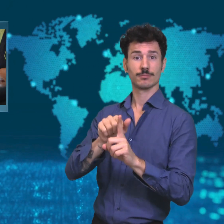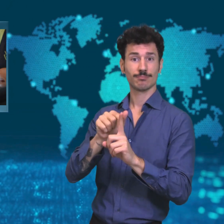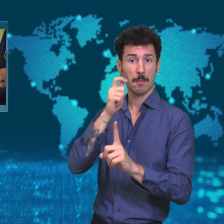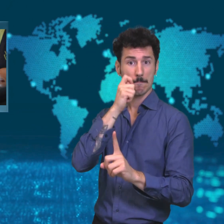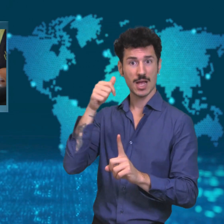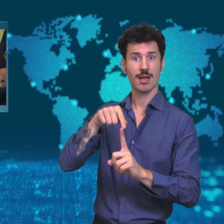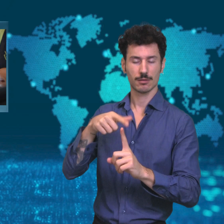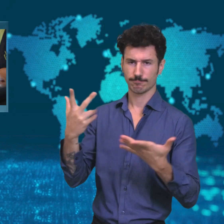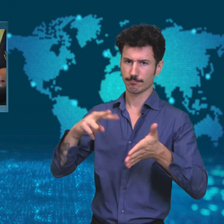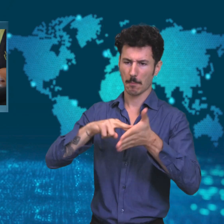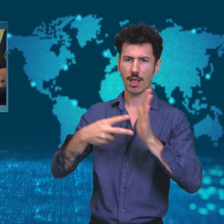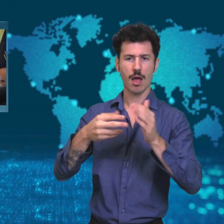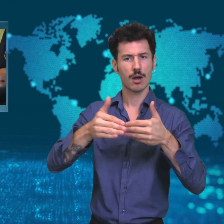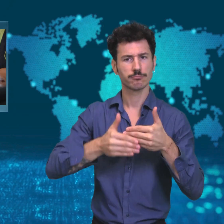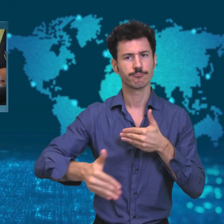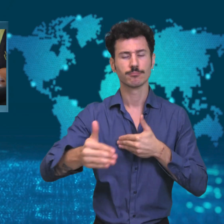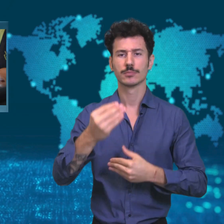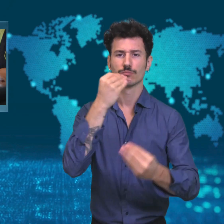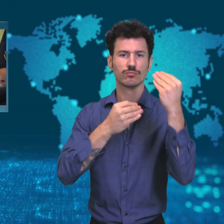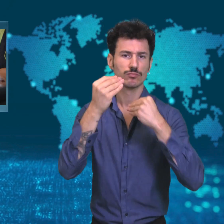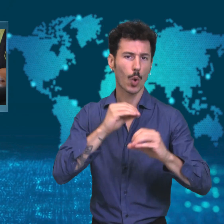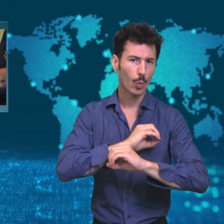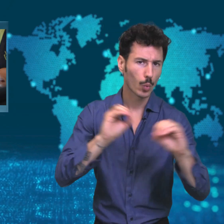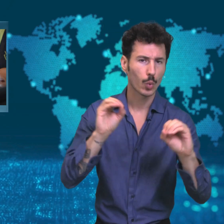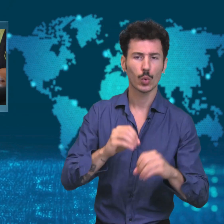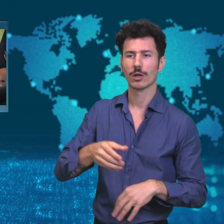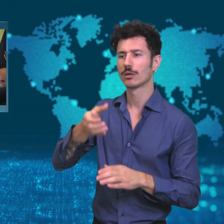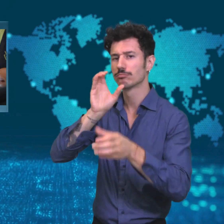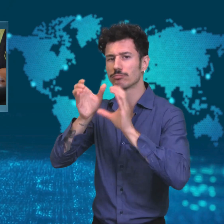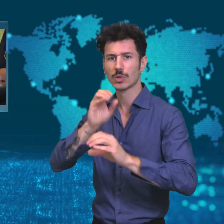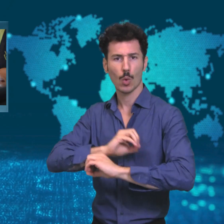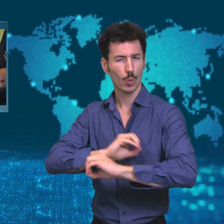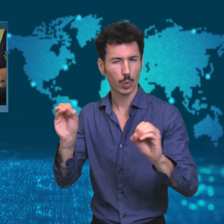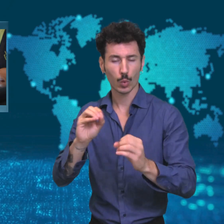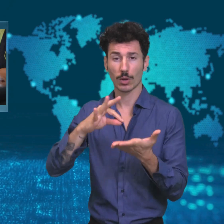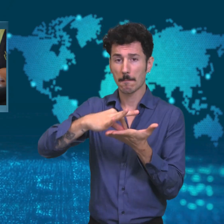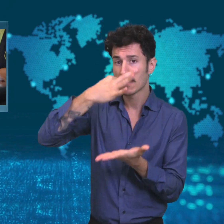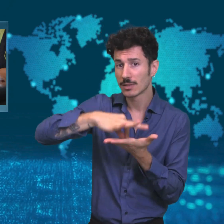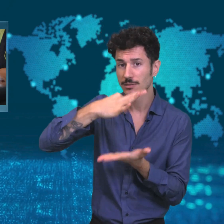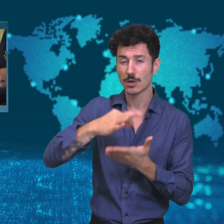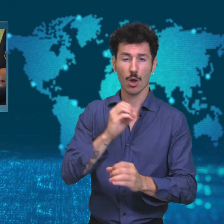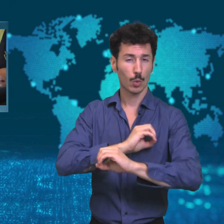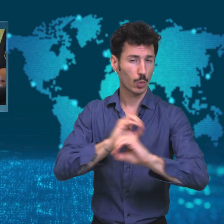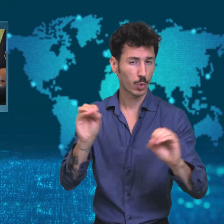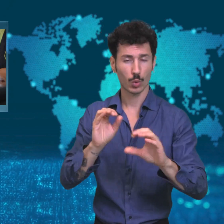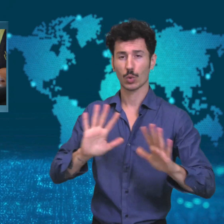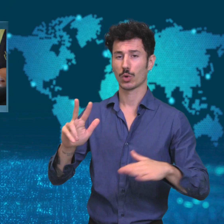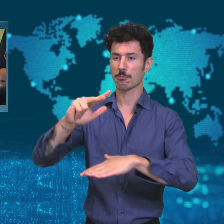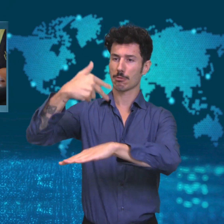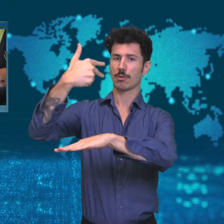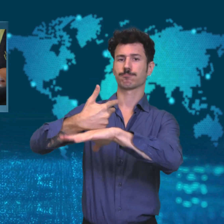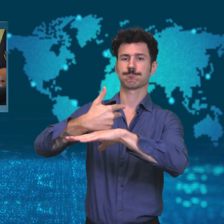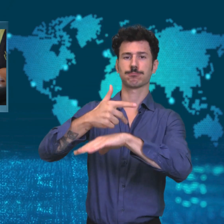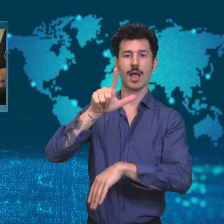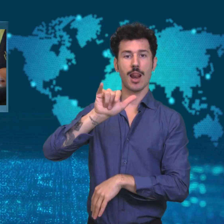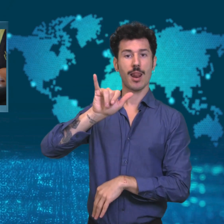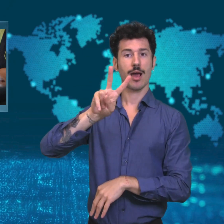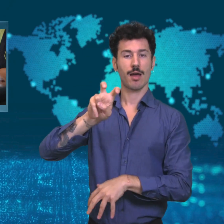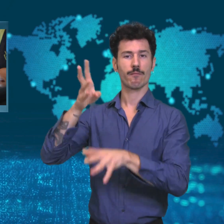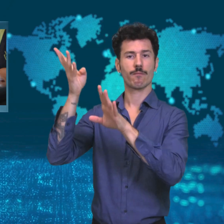Now, Cocq plans to stop food, drink, and medicine,